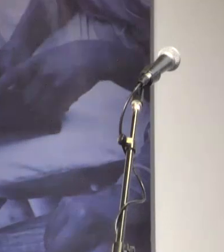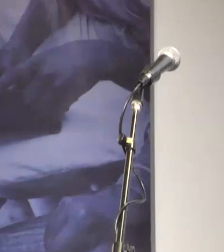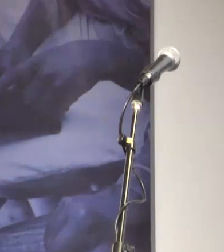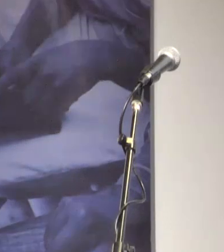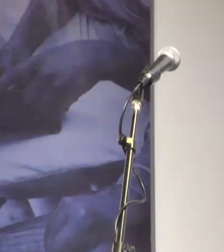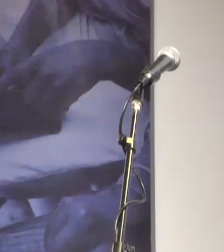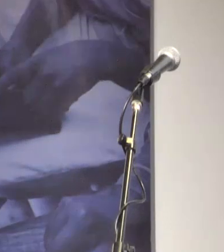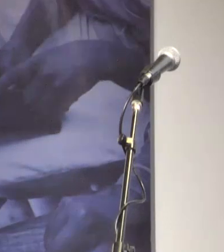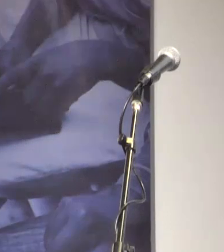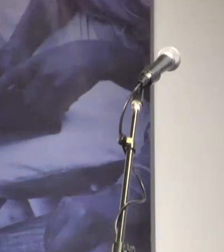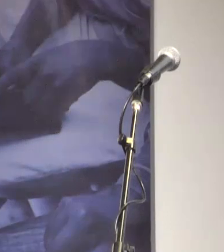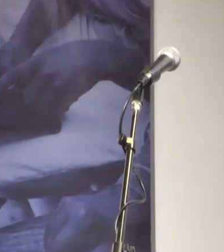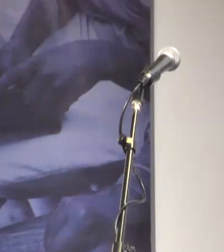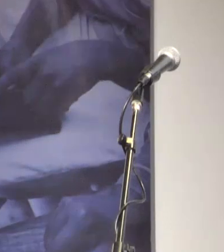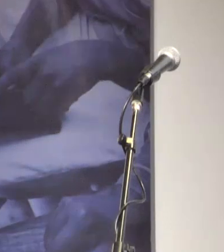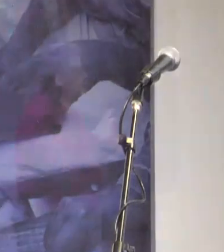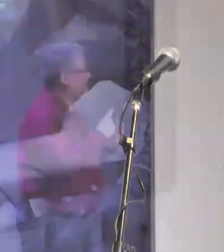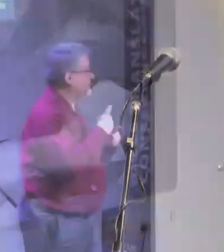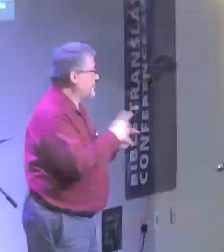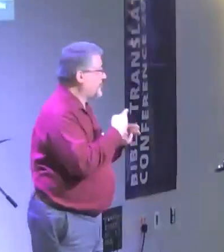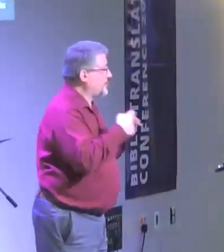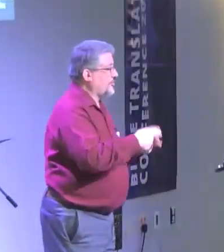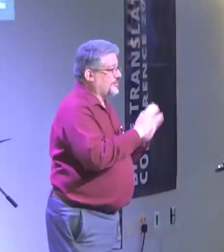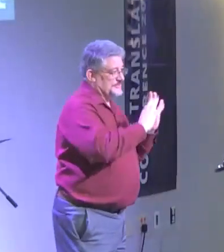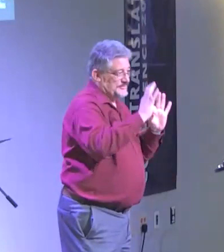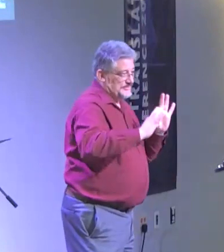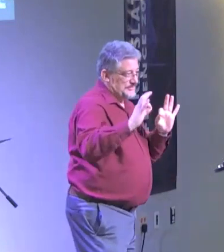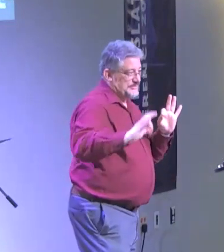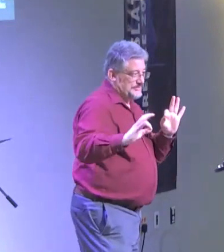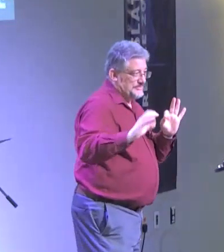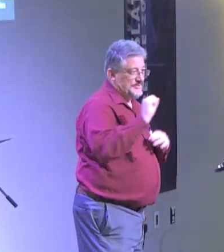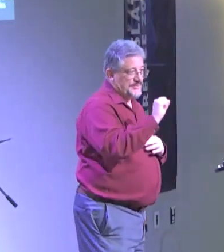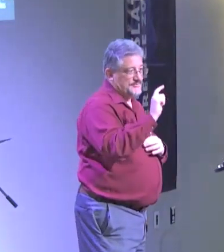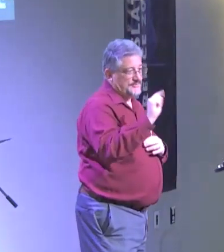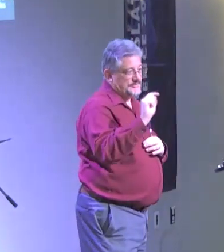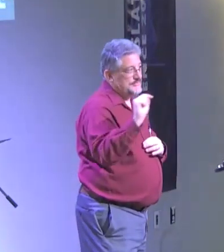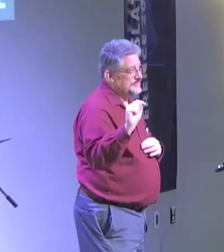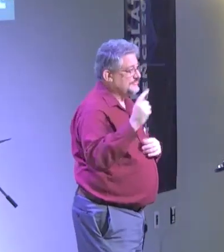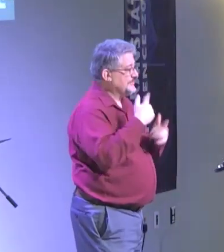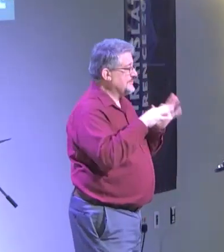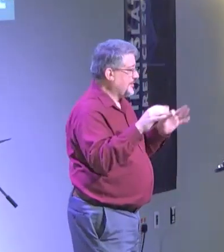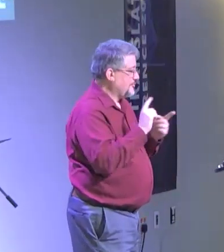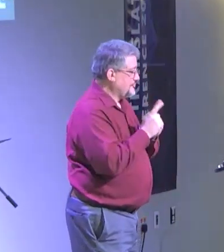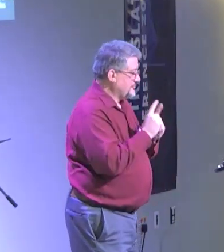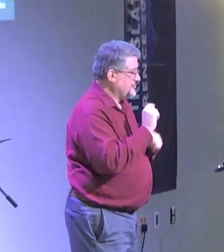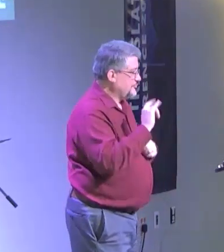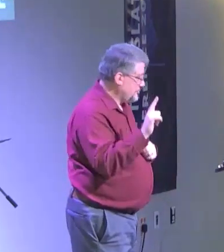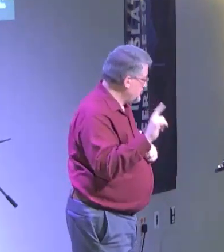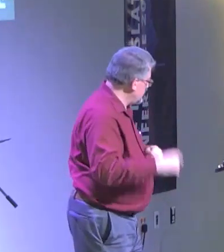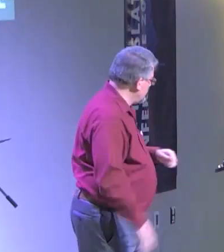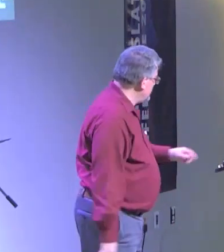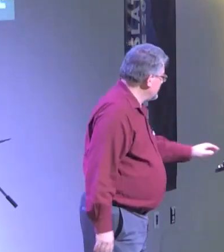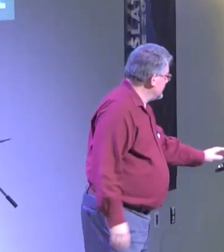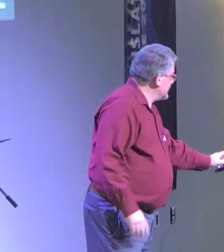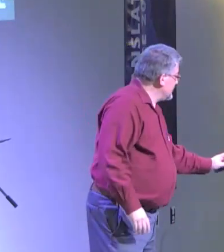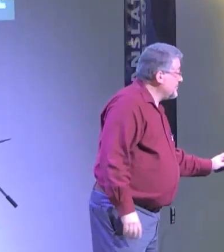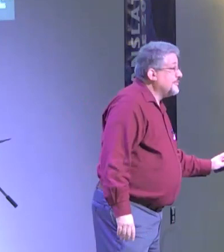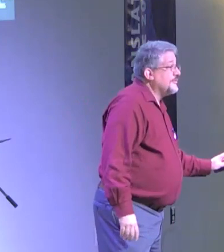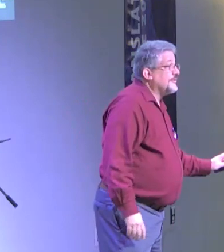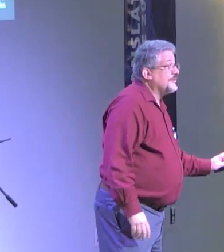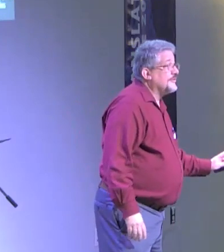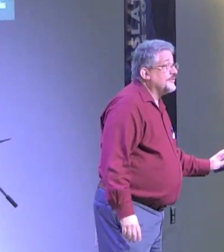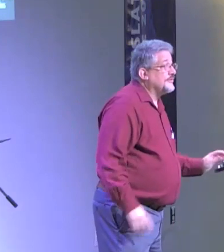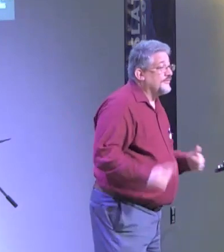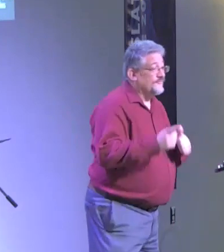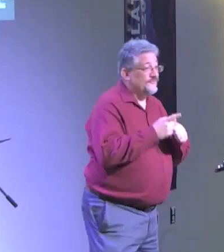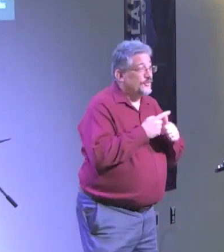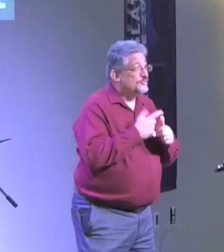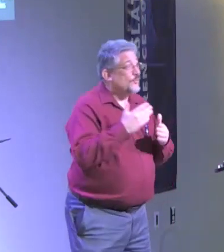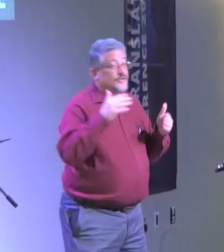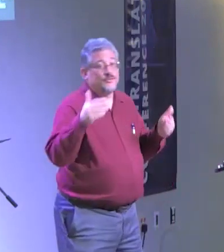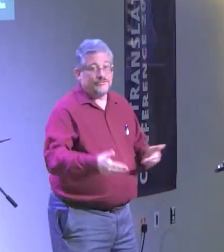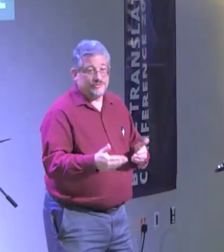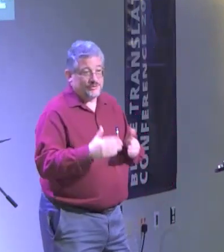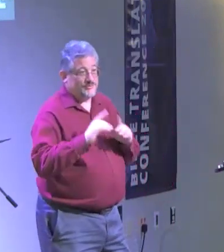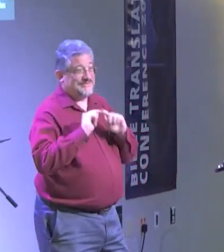Well, thank you for the opportunity to share with you about a product called the Sign Language Translation Tool, SLTT.